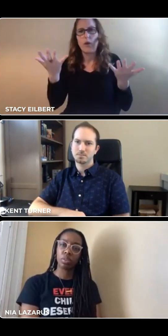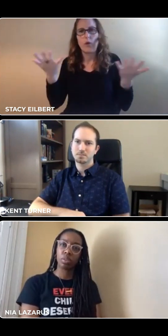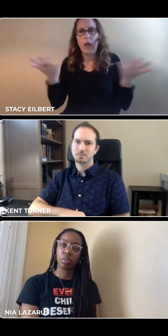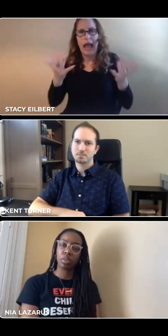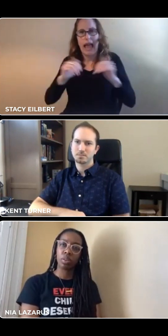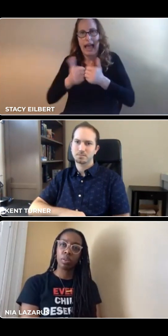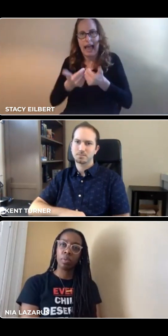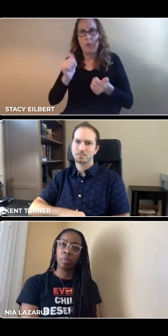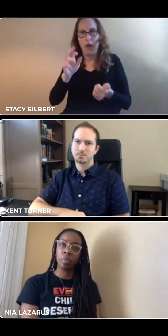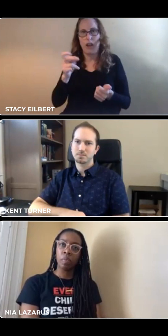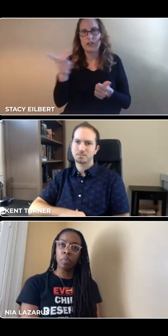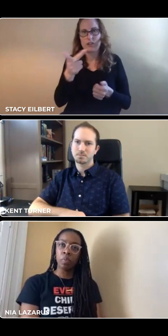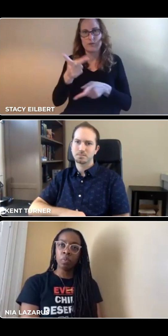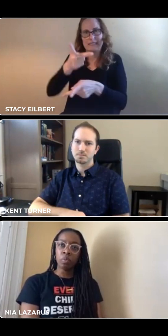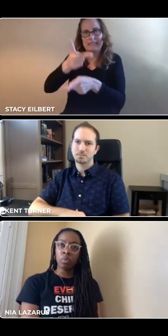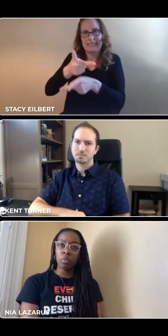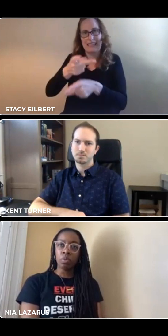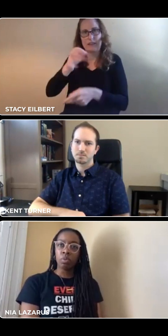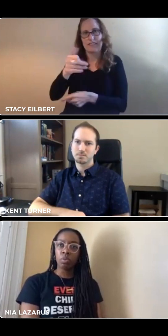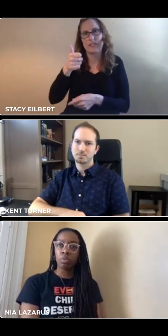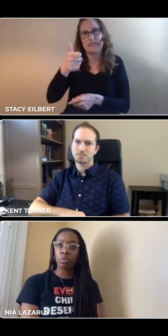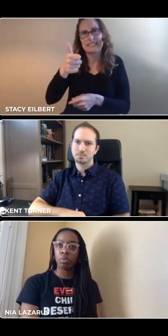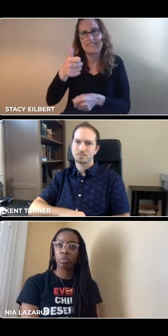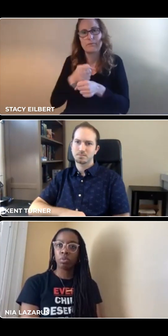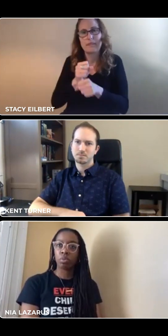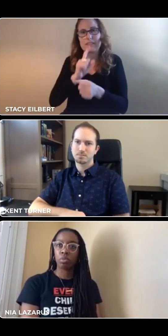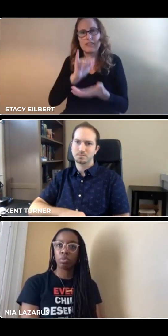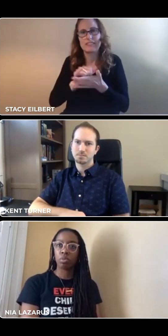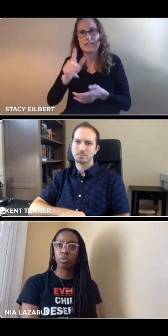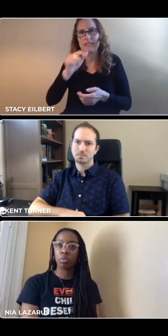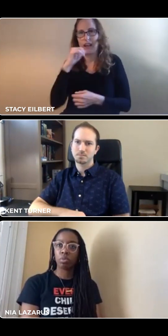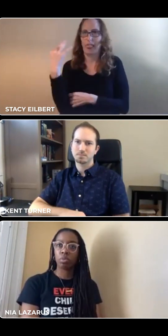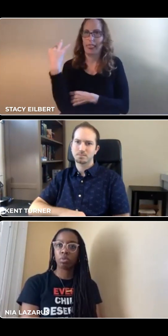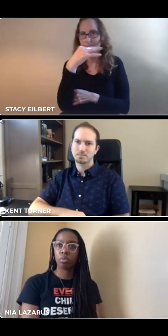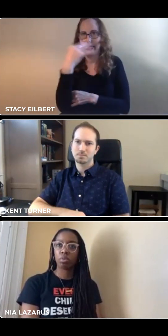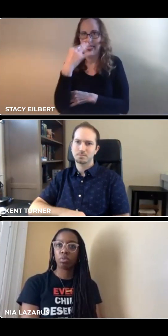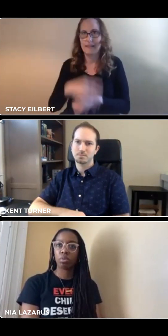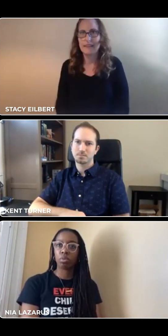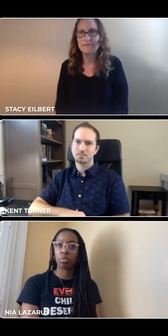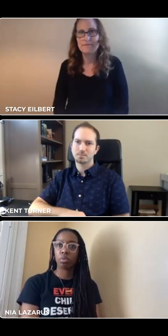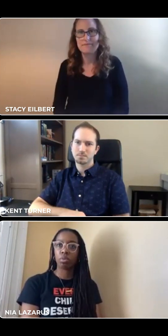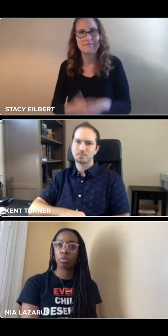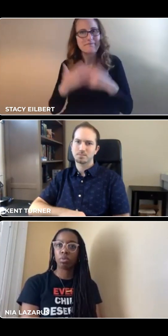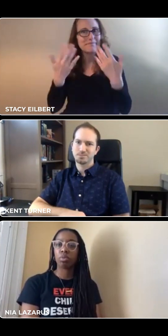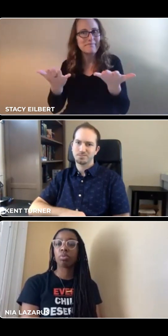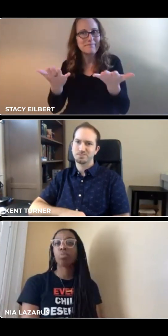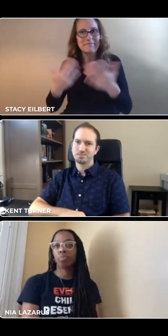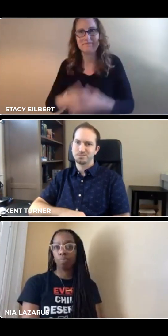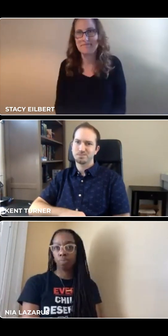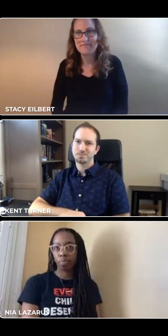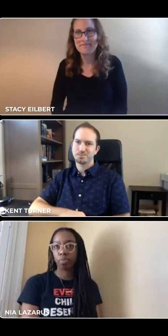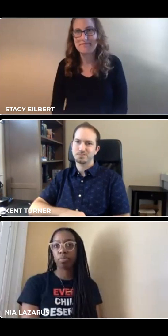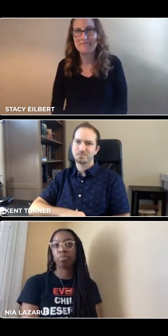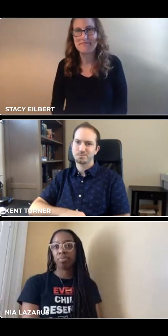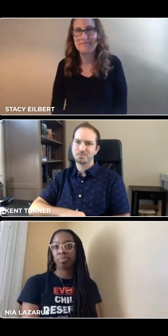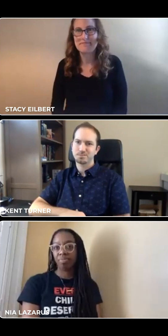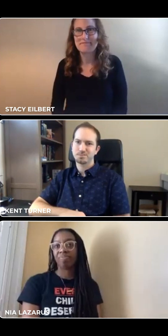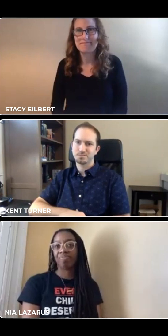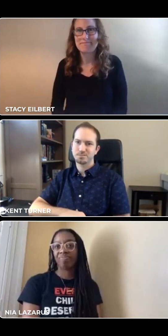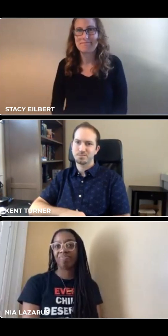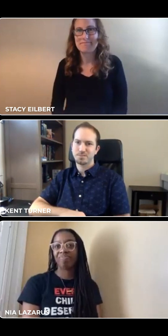important question: How are you taking care of yourself, to keep your self-care going?